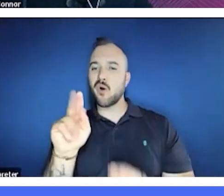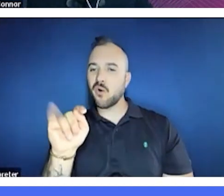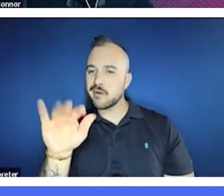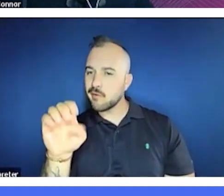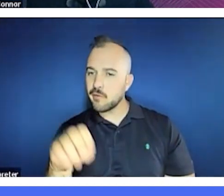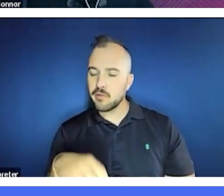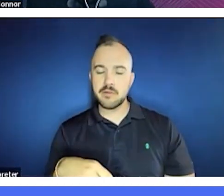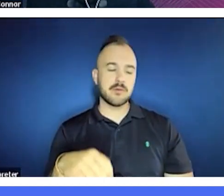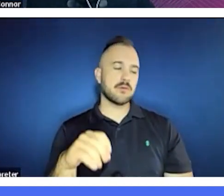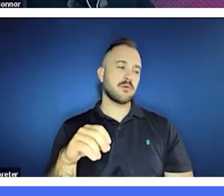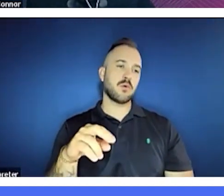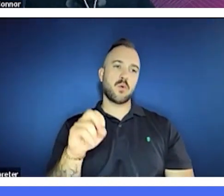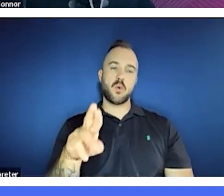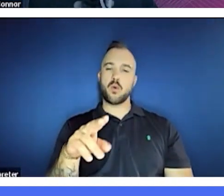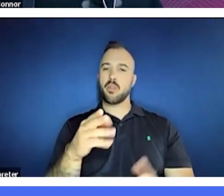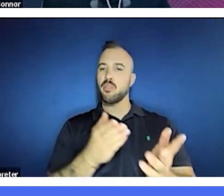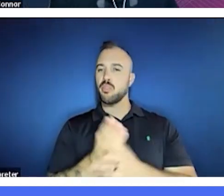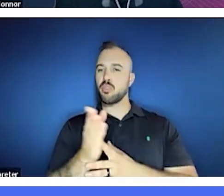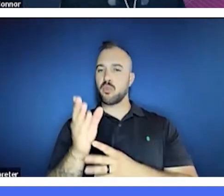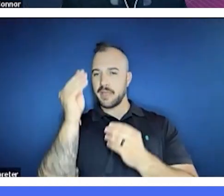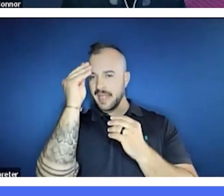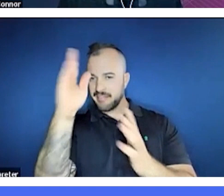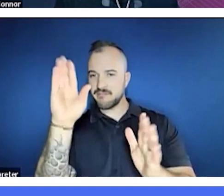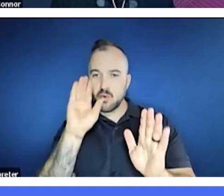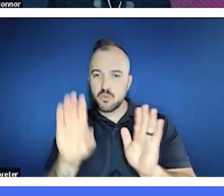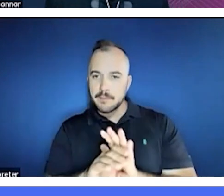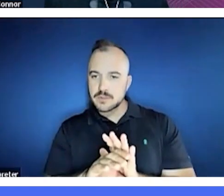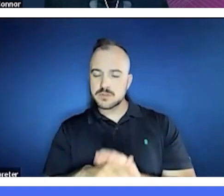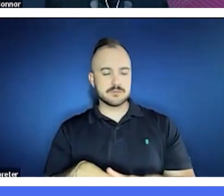through infographics, all those things, right? We're gonna present the material in lots